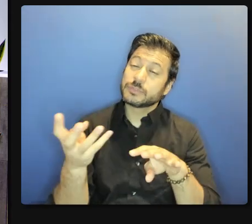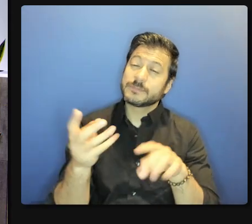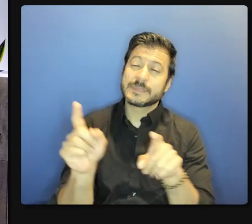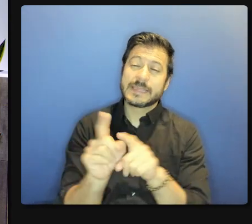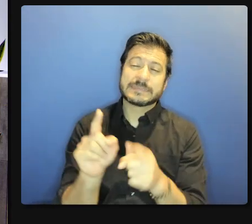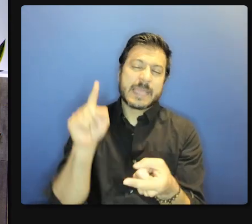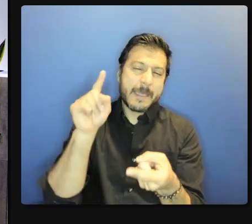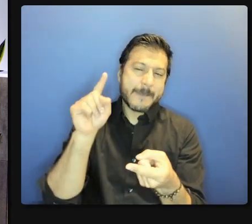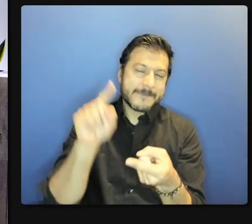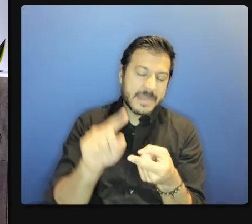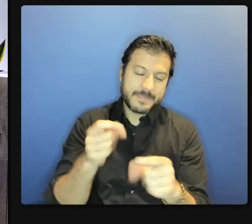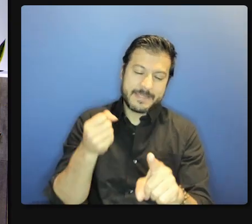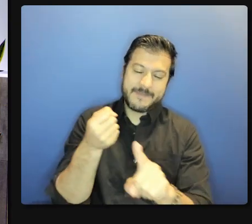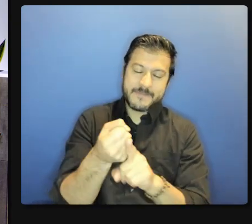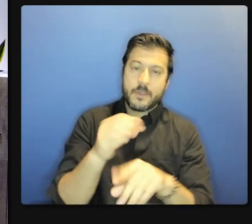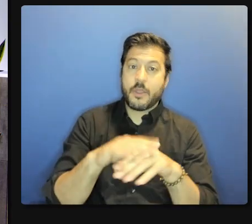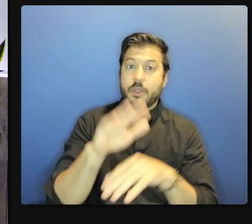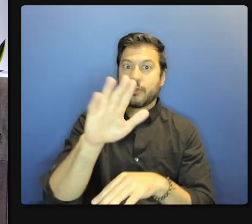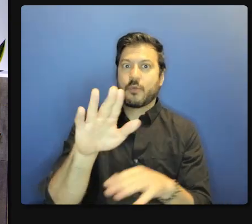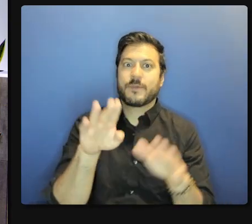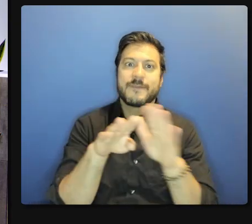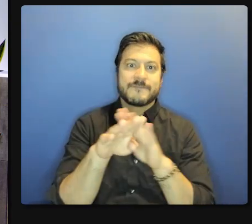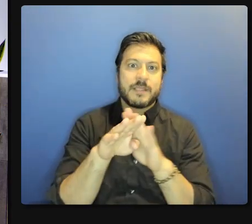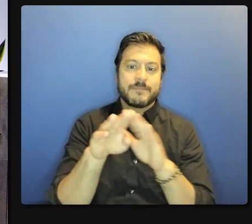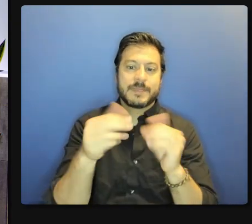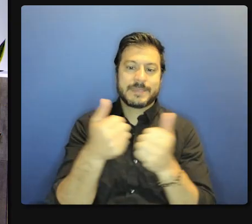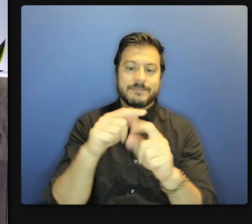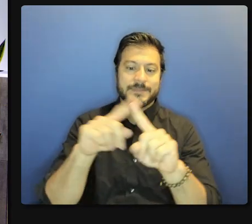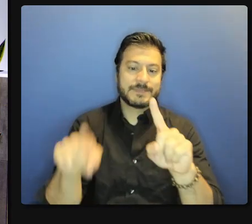as minimally impactful on your development cycle as possible.